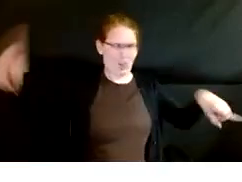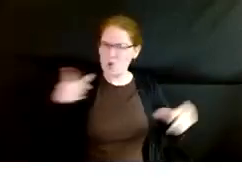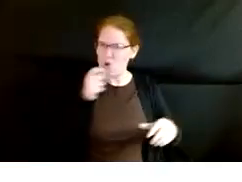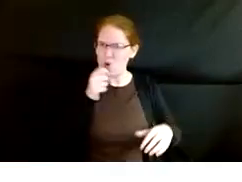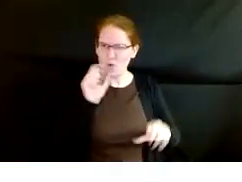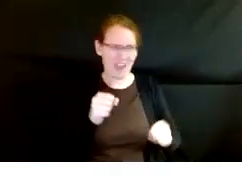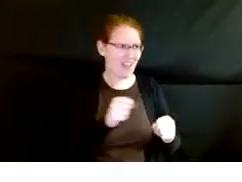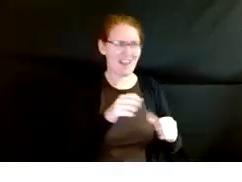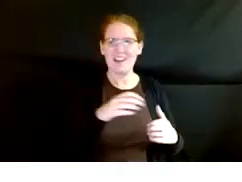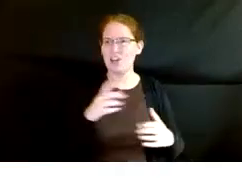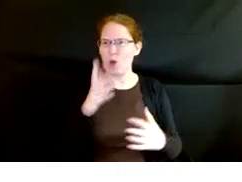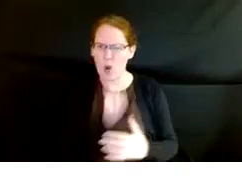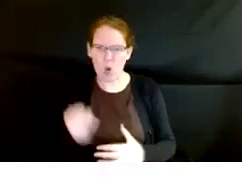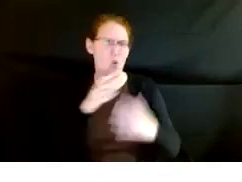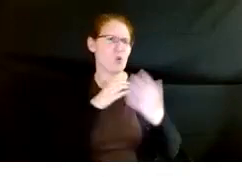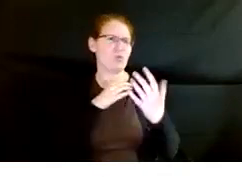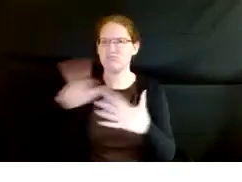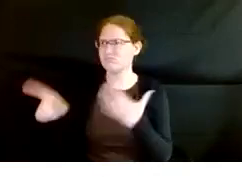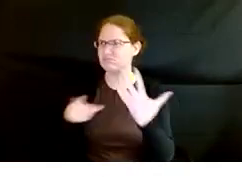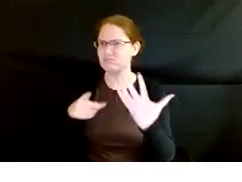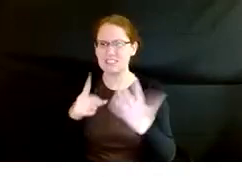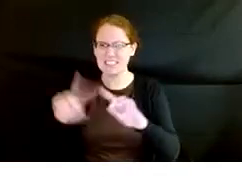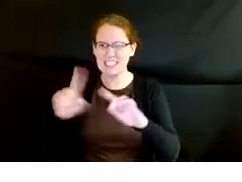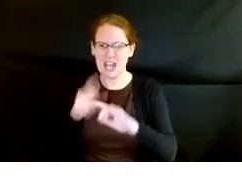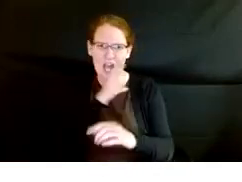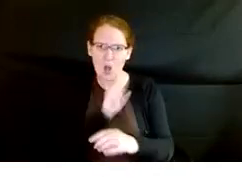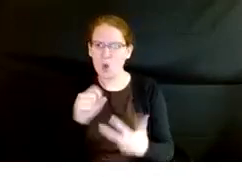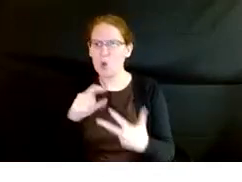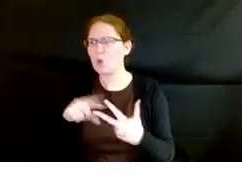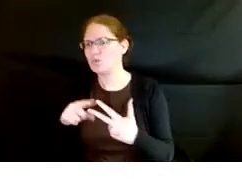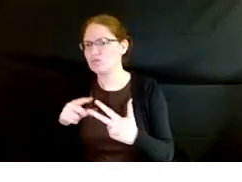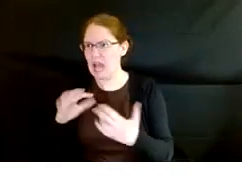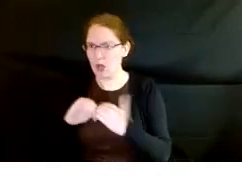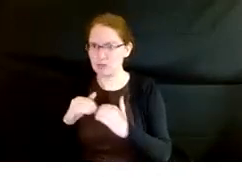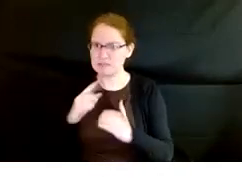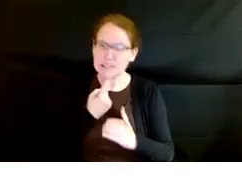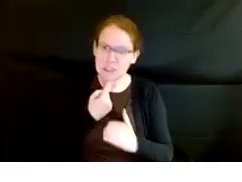what age you were, what uh you know what age you were, what vulnerability were, et cetera et cetera